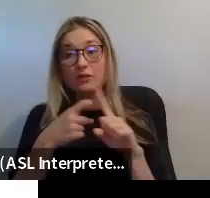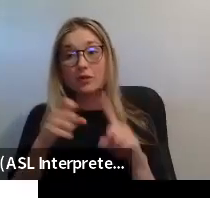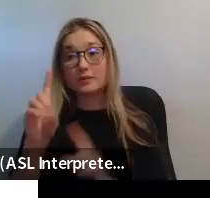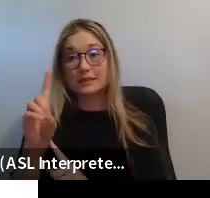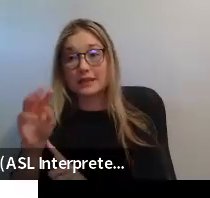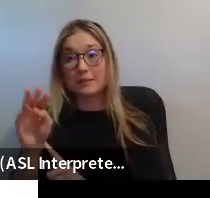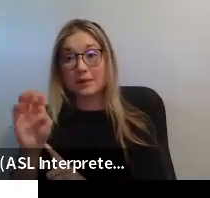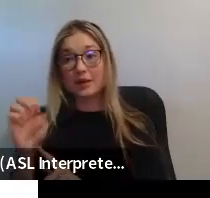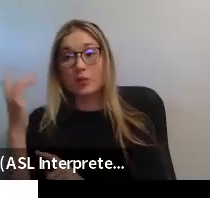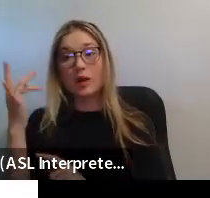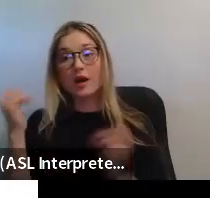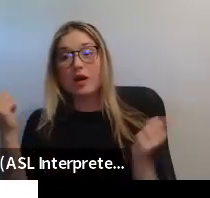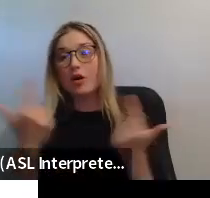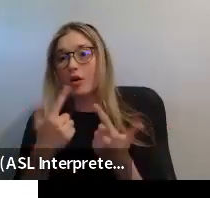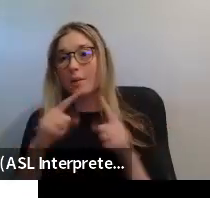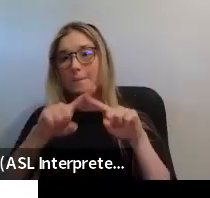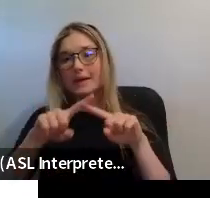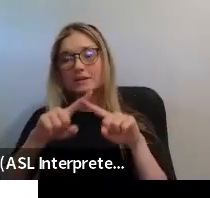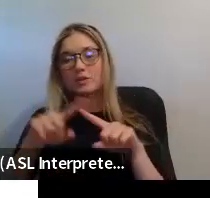Ventilators are not, and Norris oxygen. Those are not.